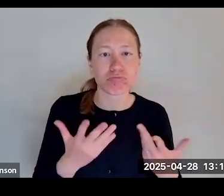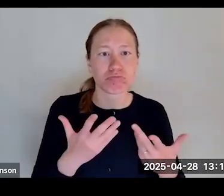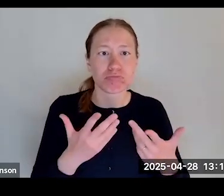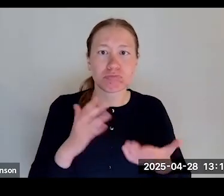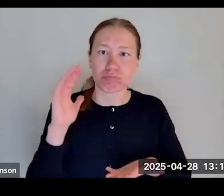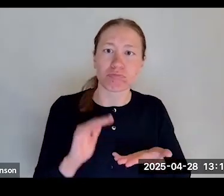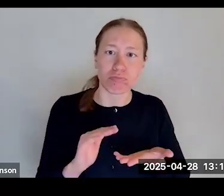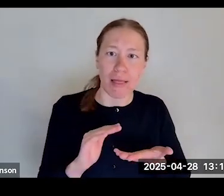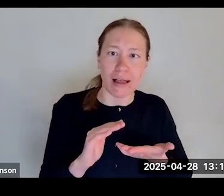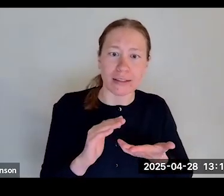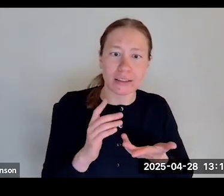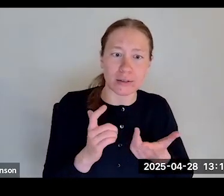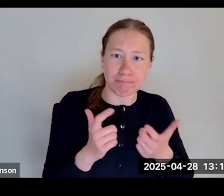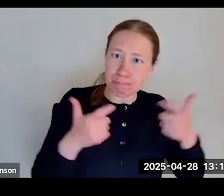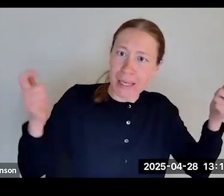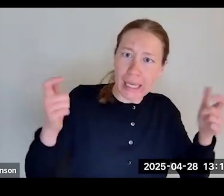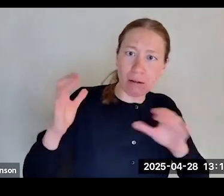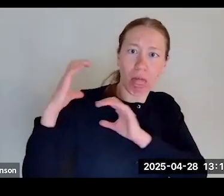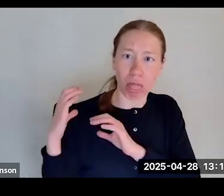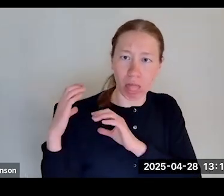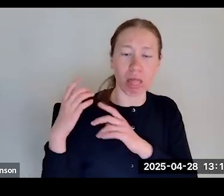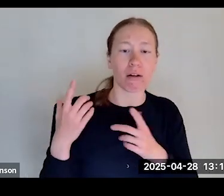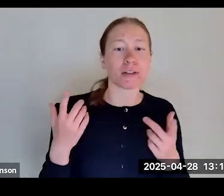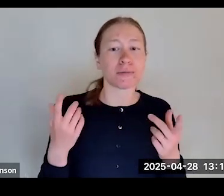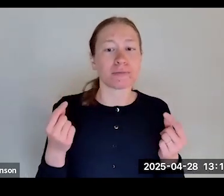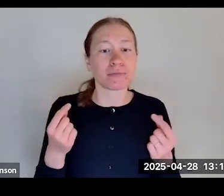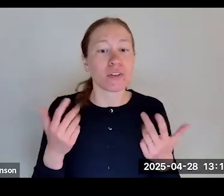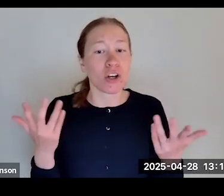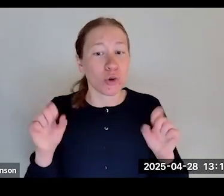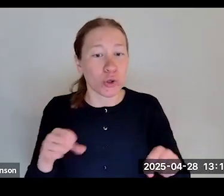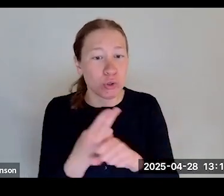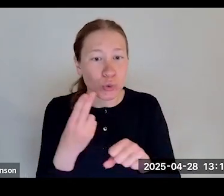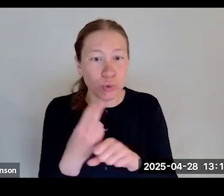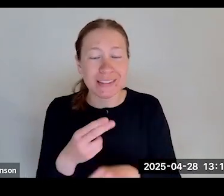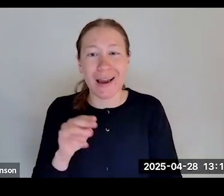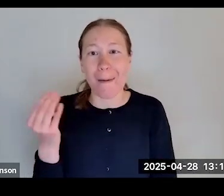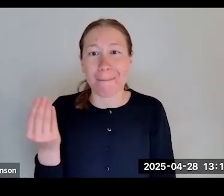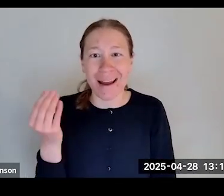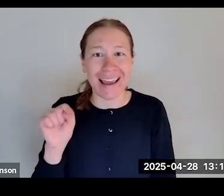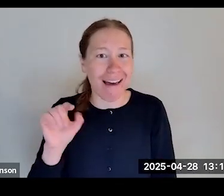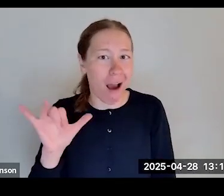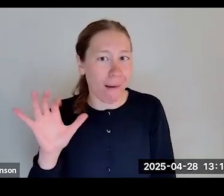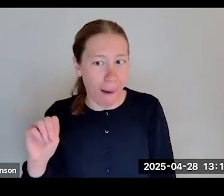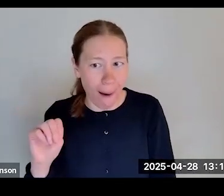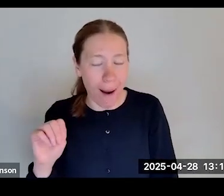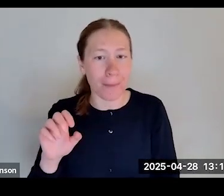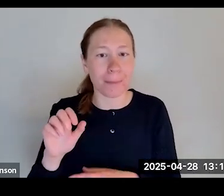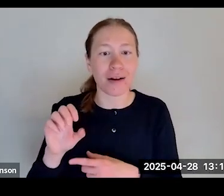These are things like Asana or monday.com. To the right, I have a screenshot of a calendar,